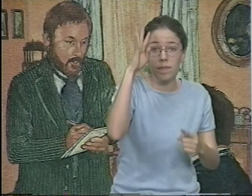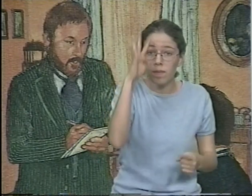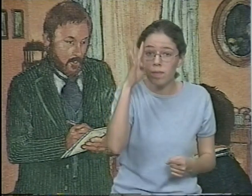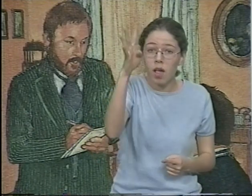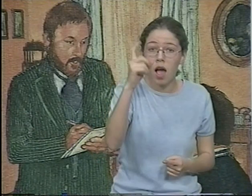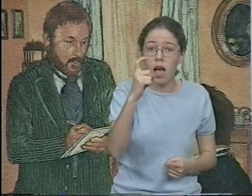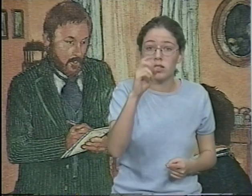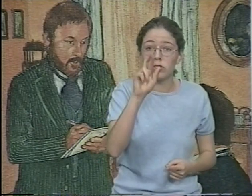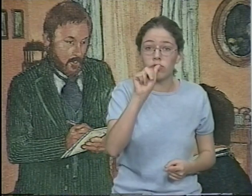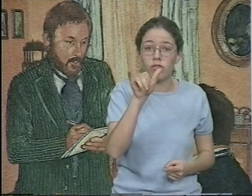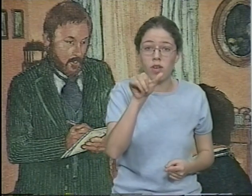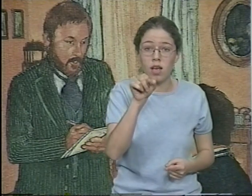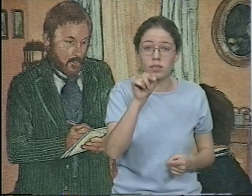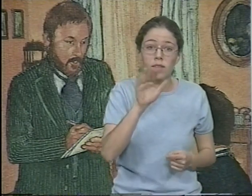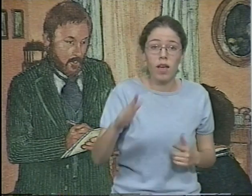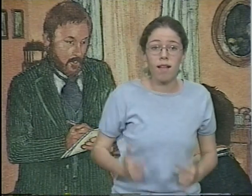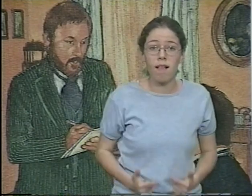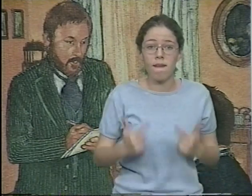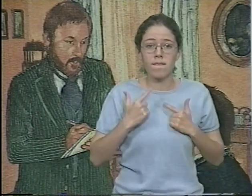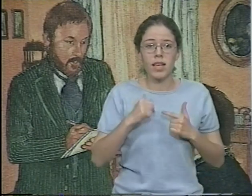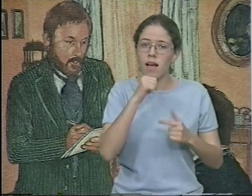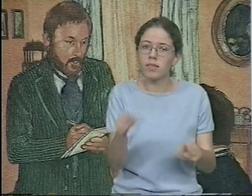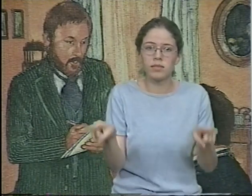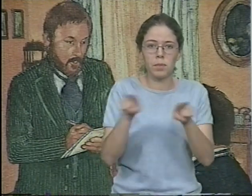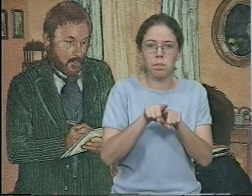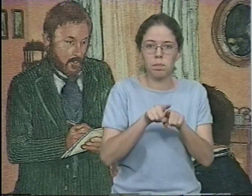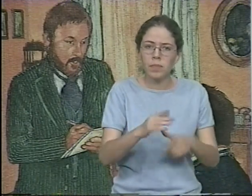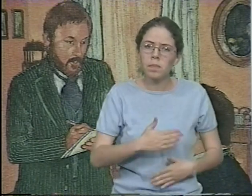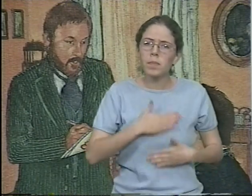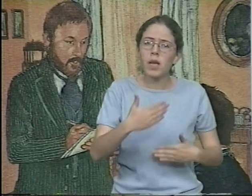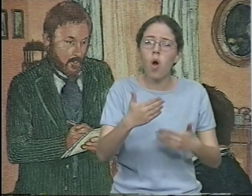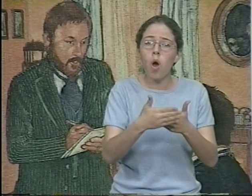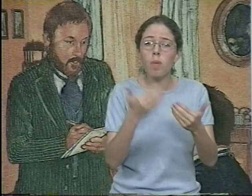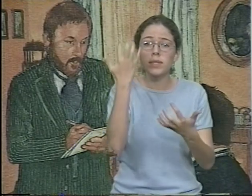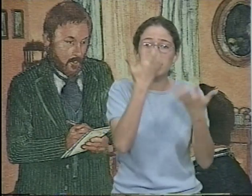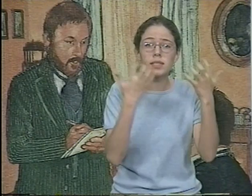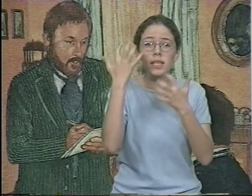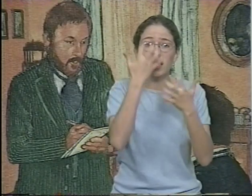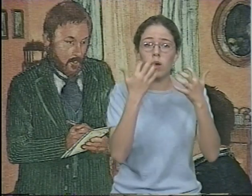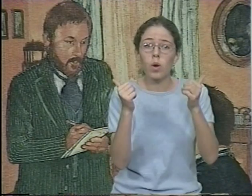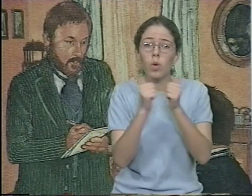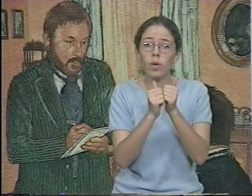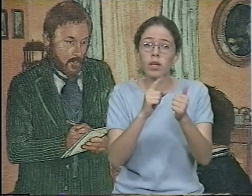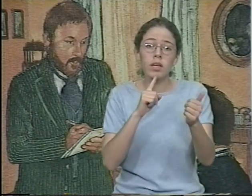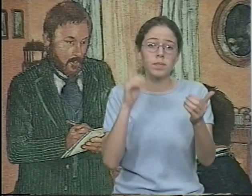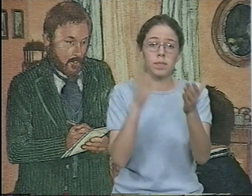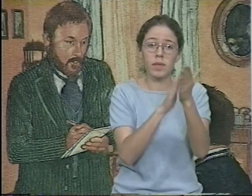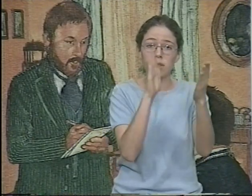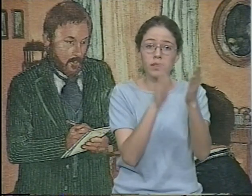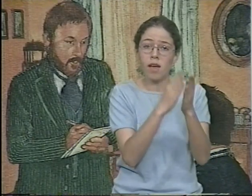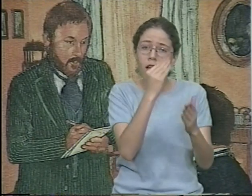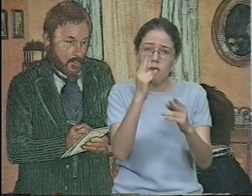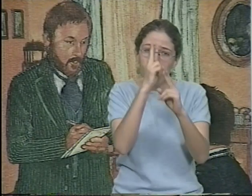In a letter to Wilhelm's cousin, Bertha wrote that since the discovery their life was no longer the same.